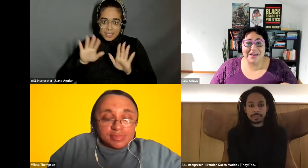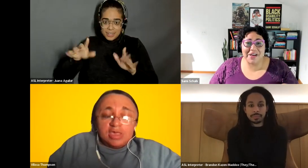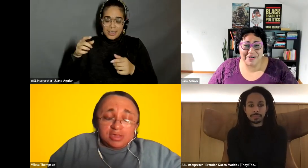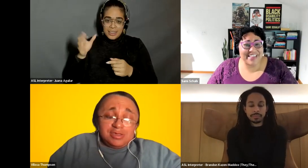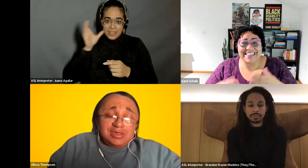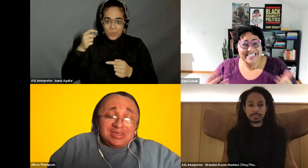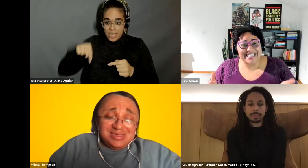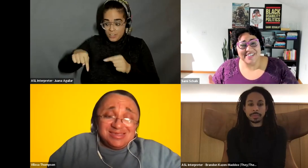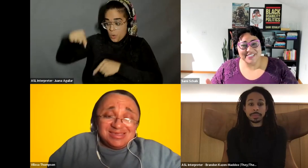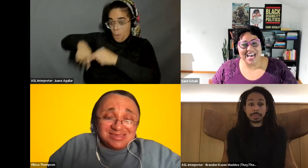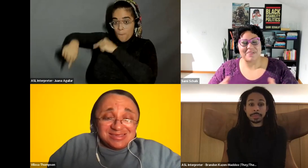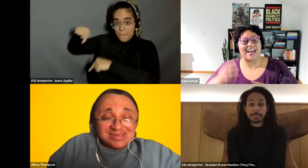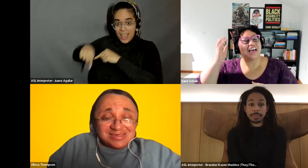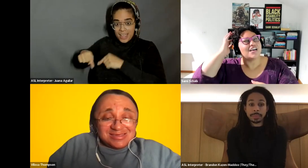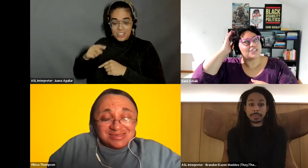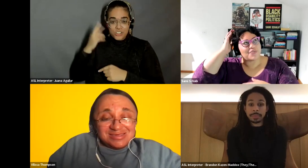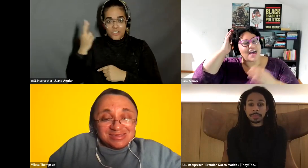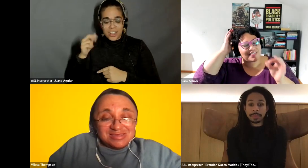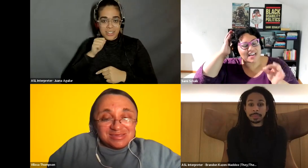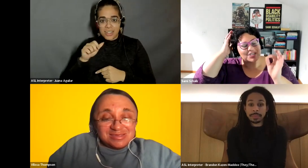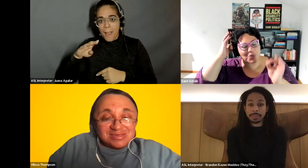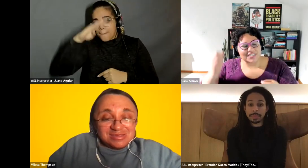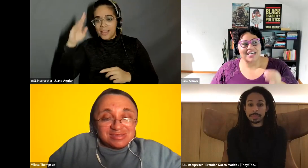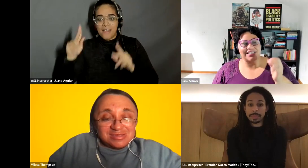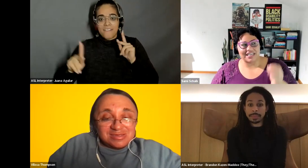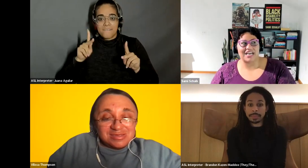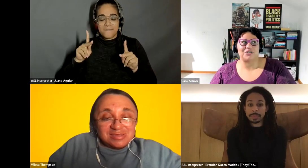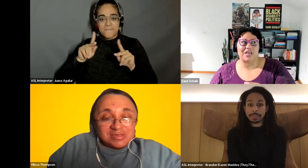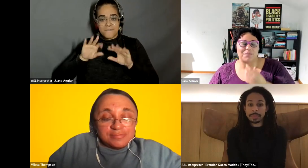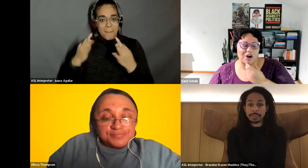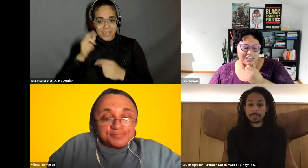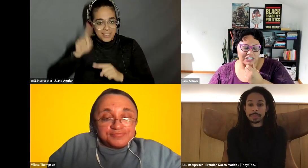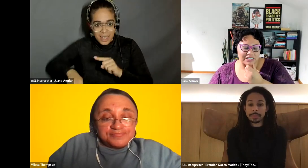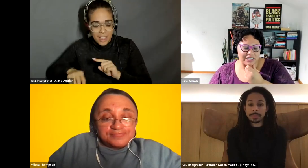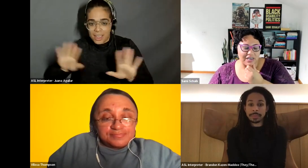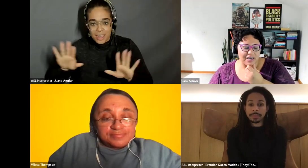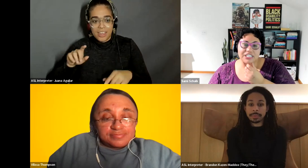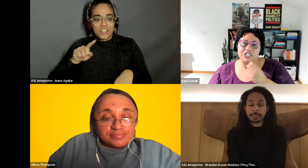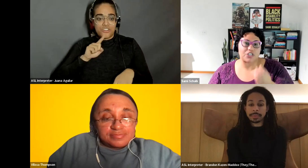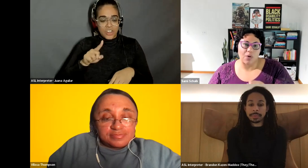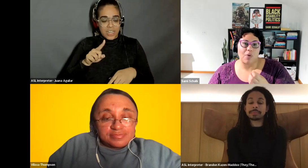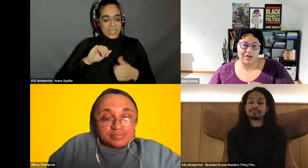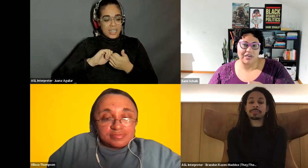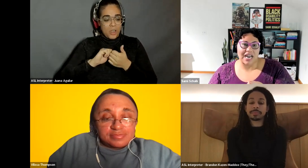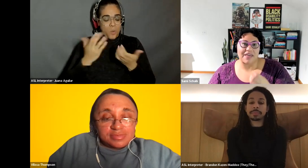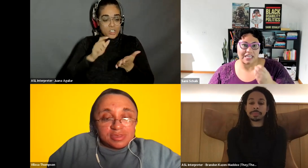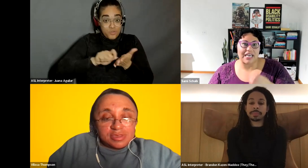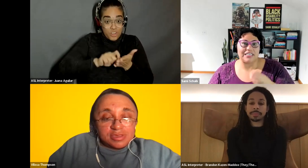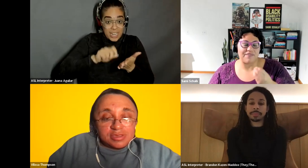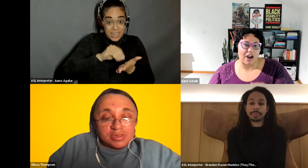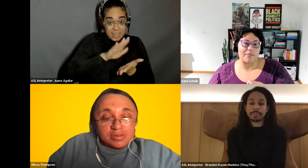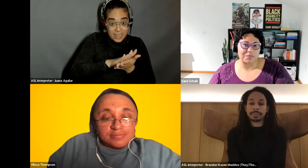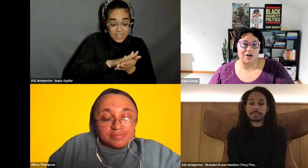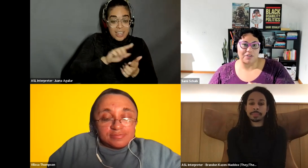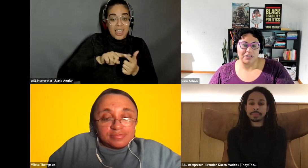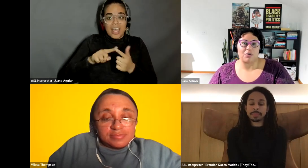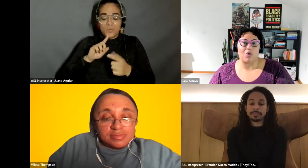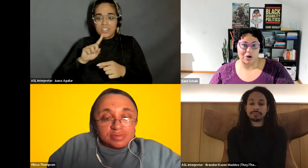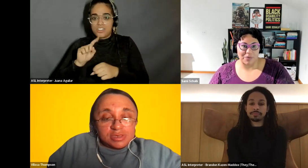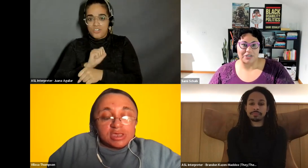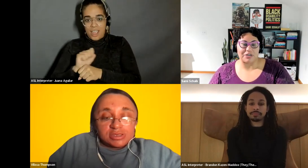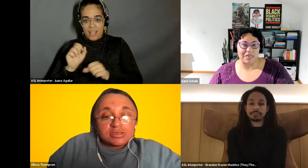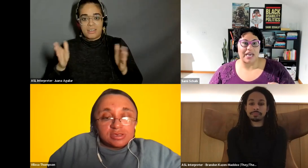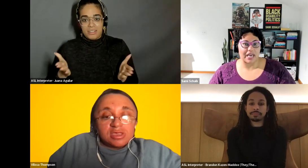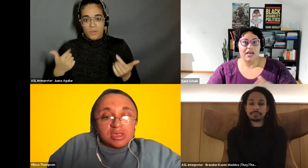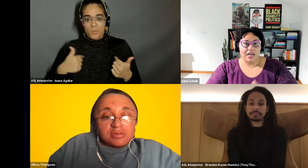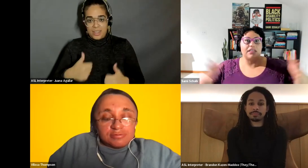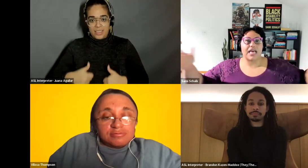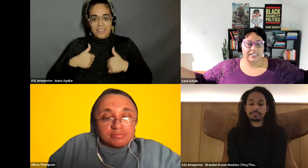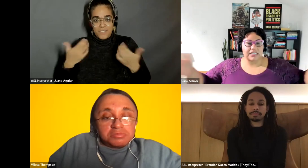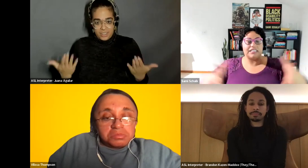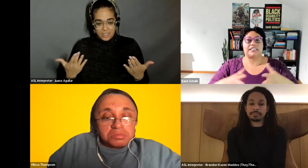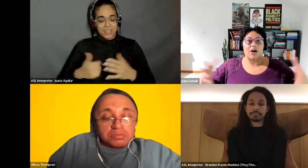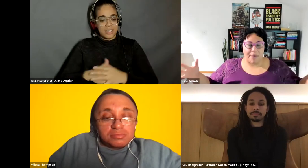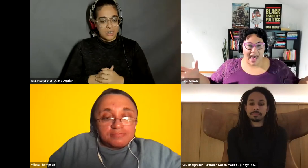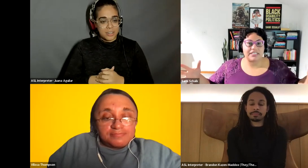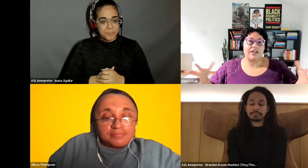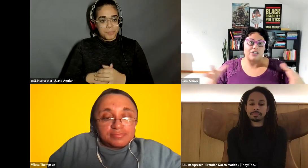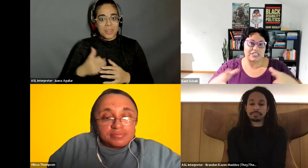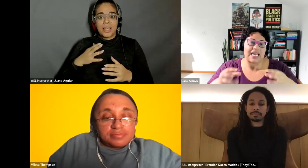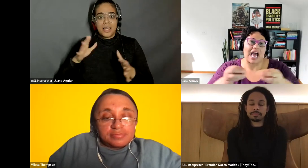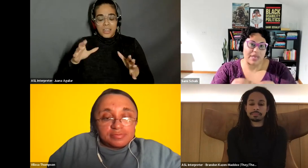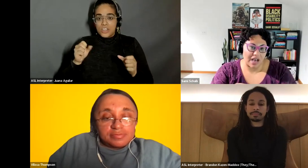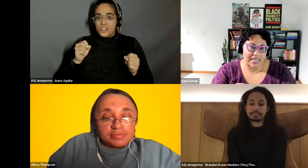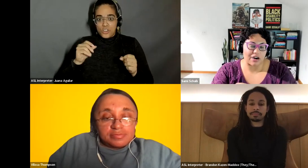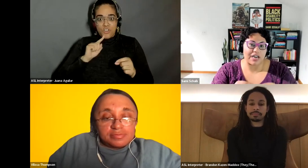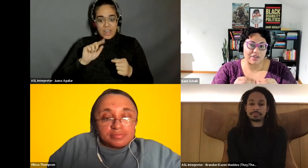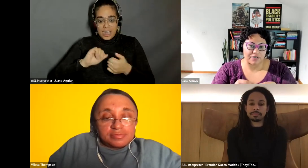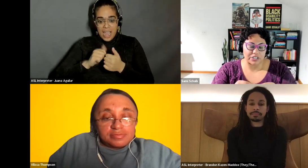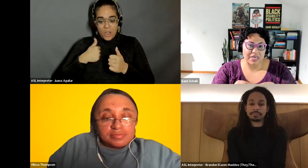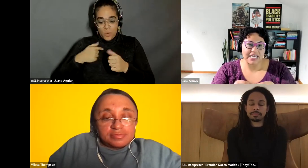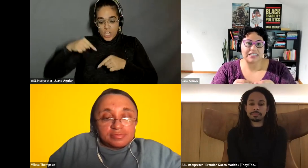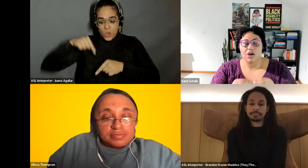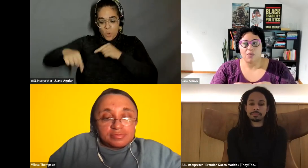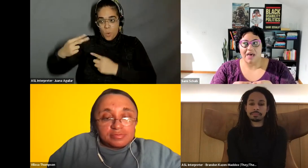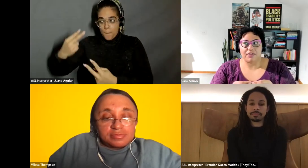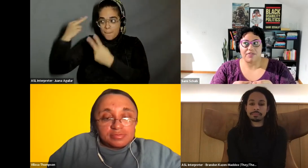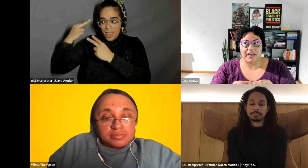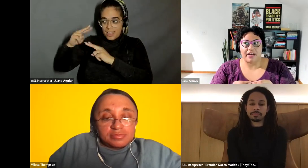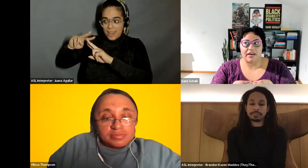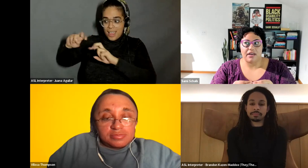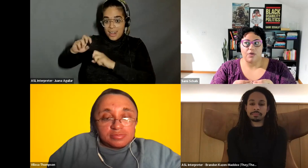Sami Schalk: That's not what's happening, so that that historicize and contextualized part is just. It's just so important. And I think it it is very much part of the political work we to be like. Let's let's scale back to understand how we got here. In the first place, rather than